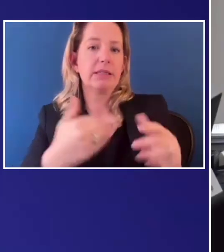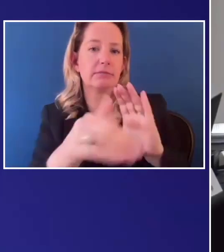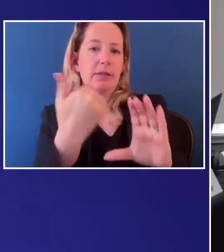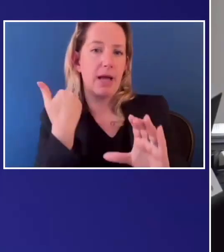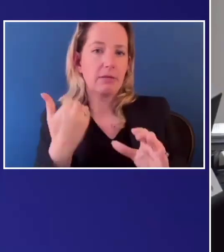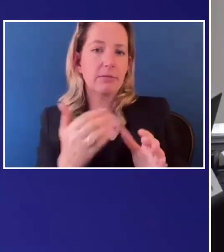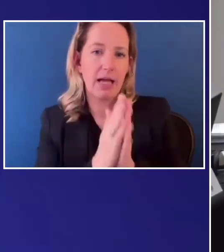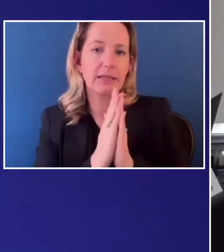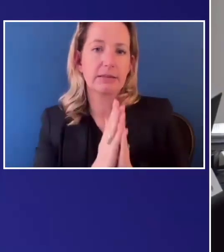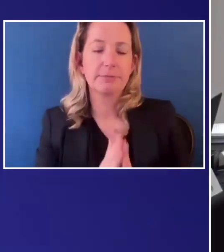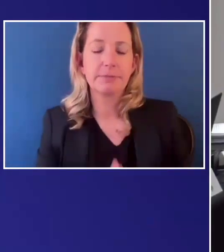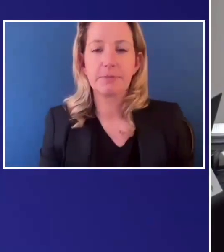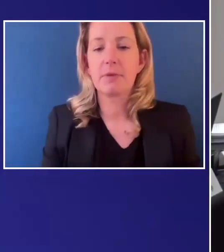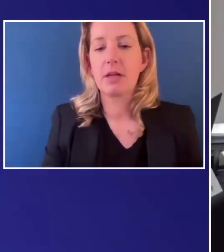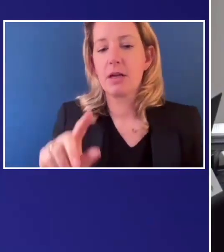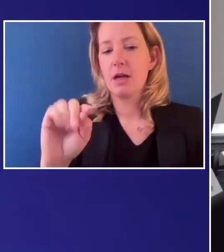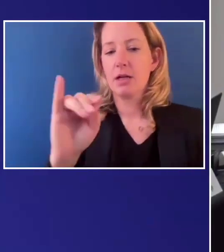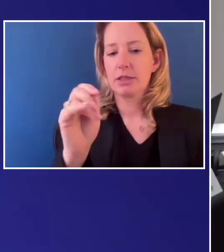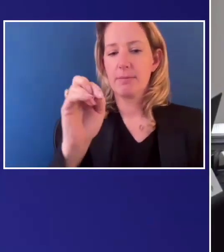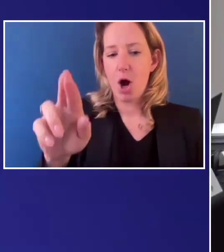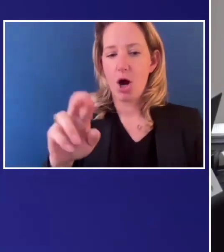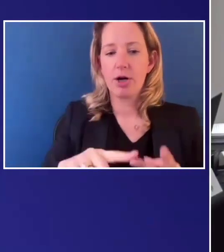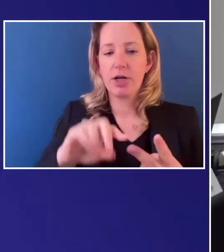Tamar, Jeff, and then I am going to Dave to close this out.